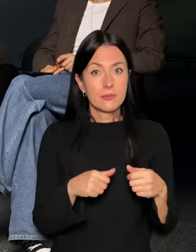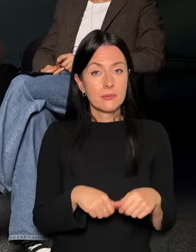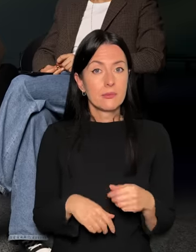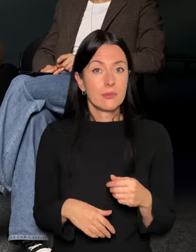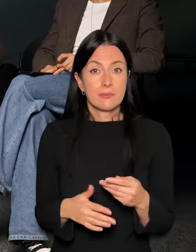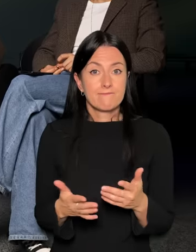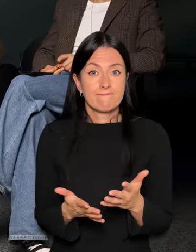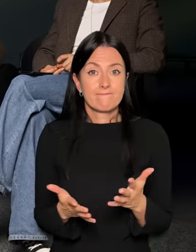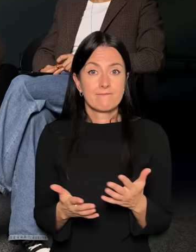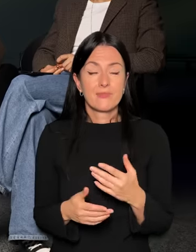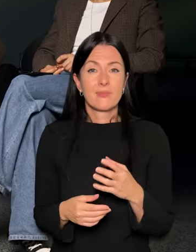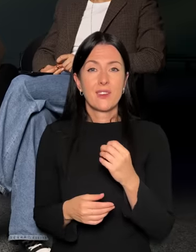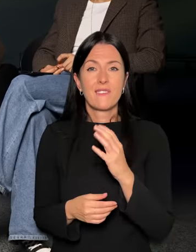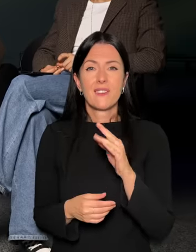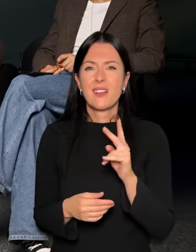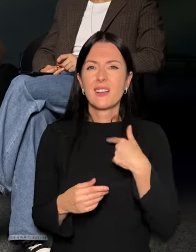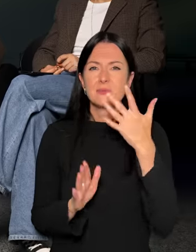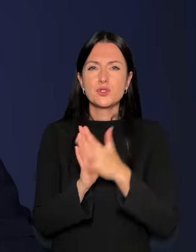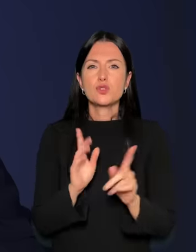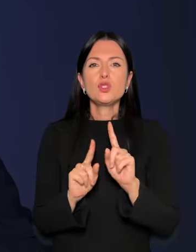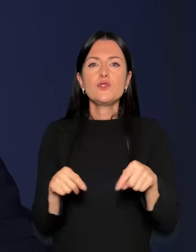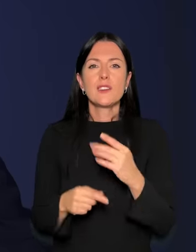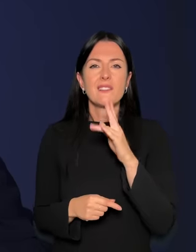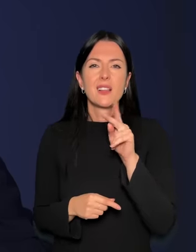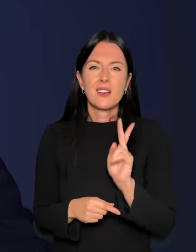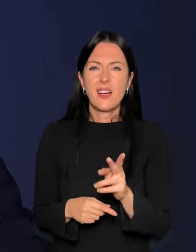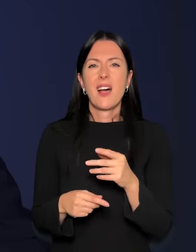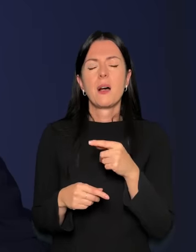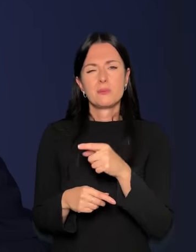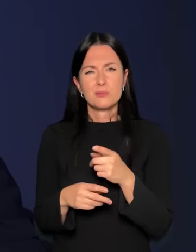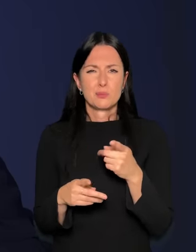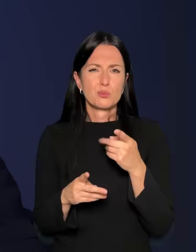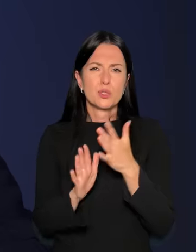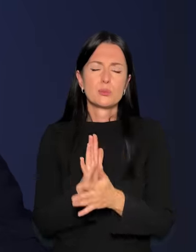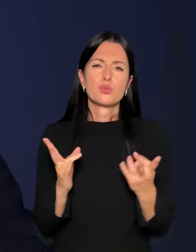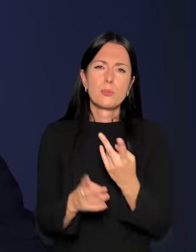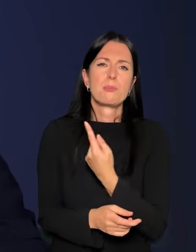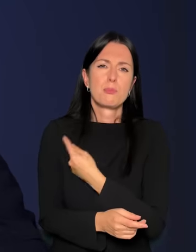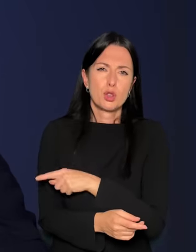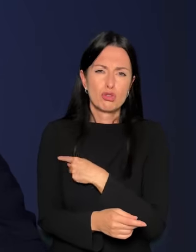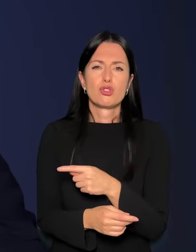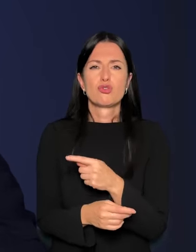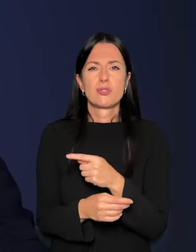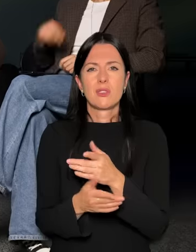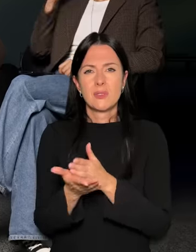that exist, if, if there is a Military Medical Commission, I understand why the Military Medical Commission was created, because it is indeed a necessary medical structure,